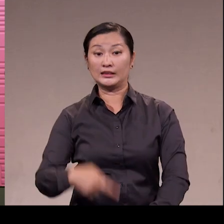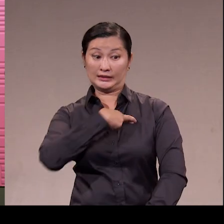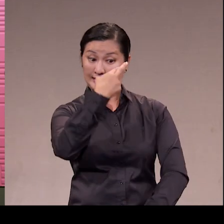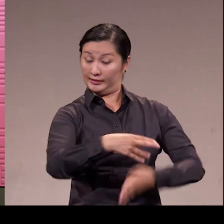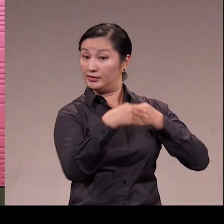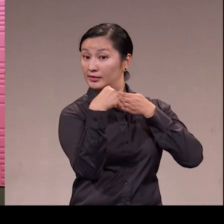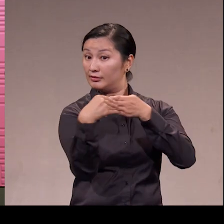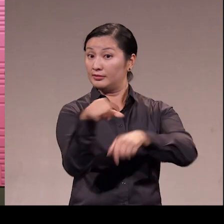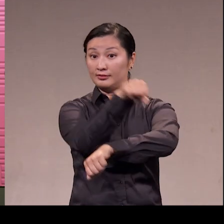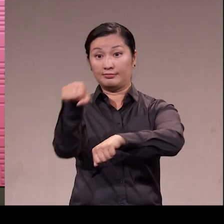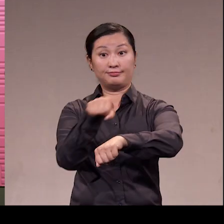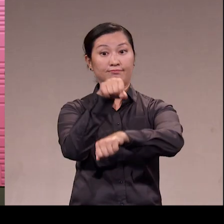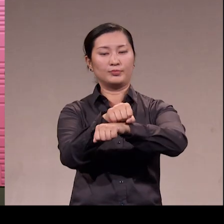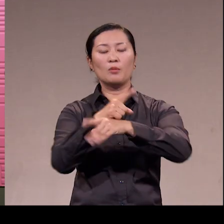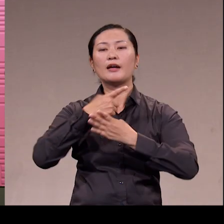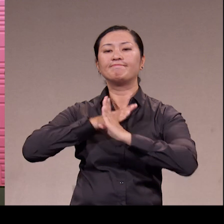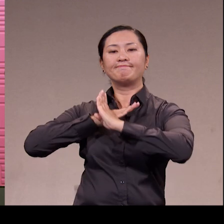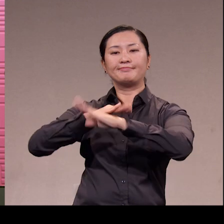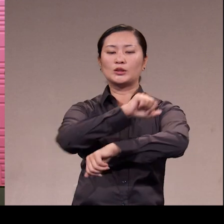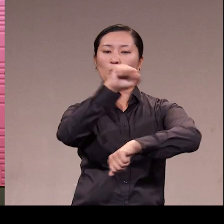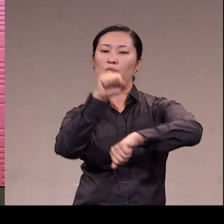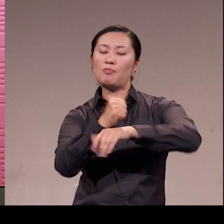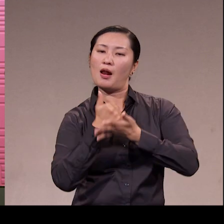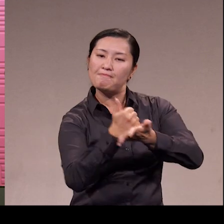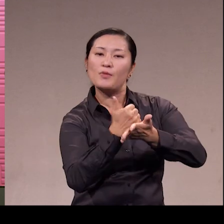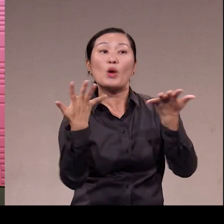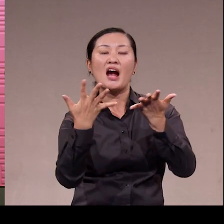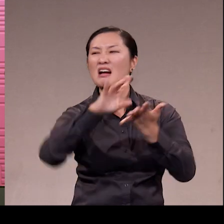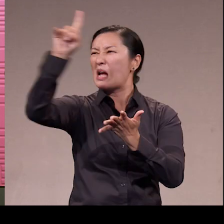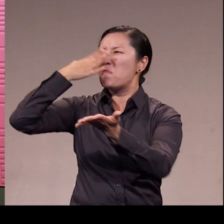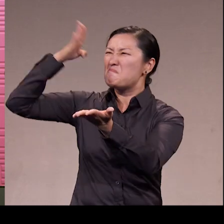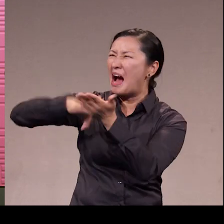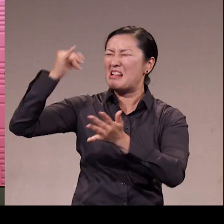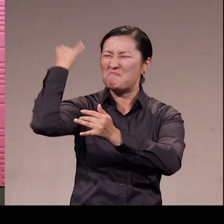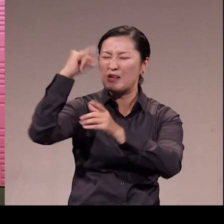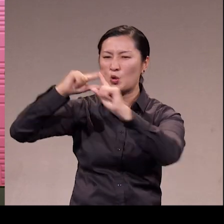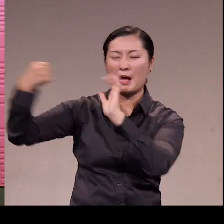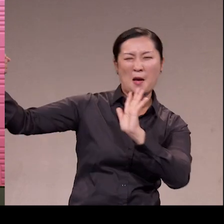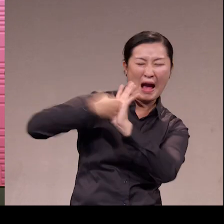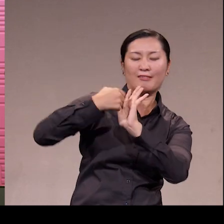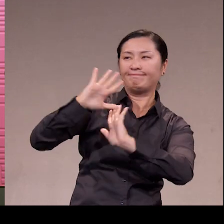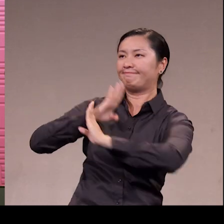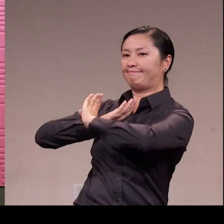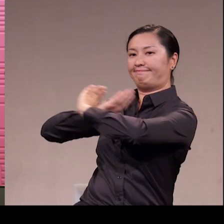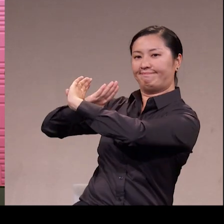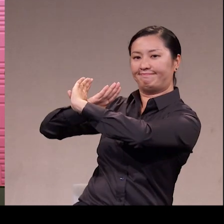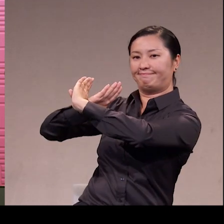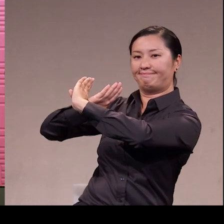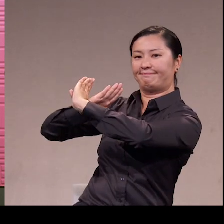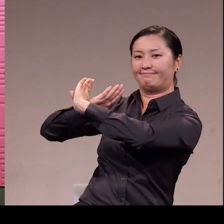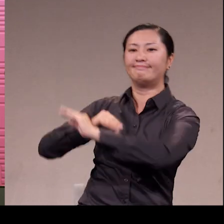have protected ourselves from the threat of violent extremism. In particular, the